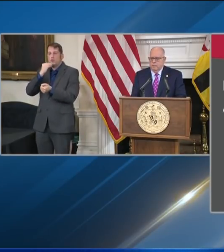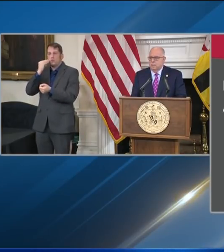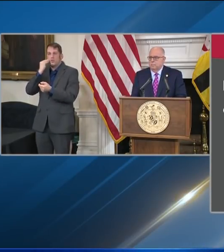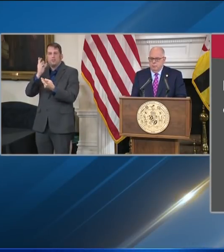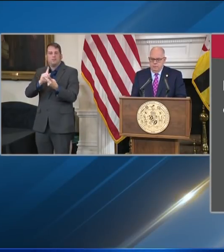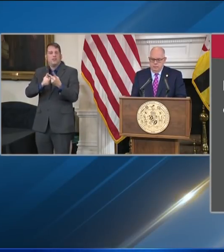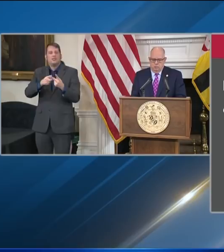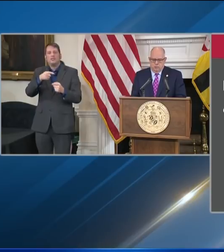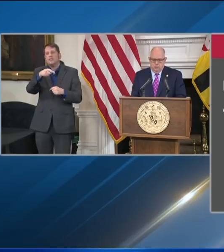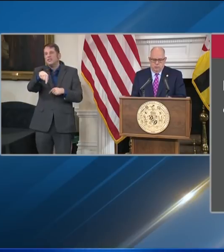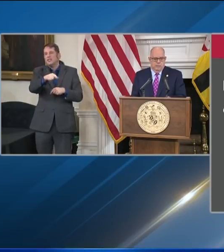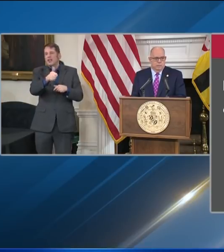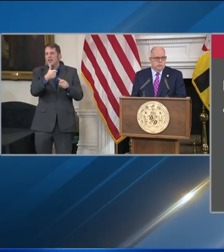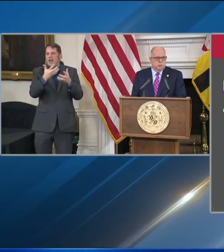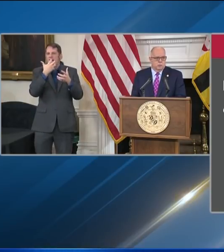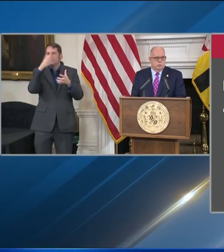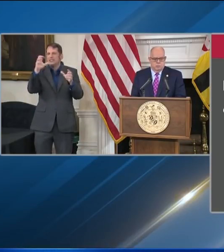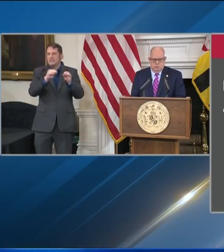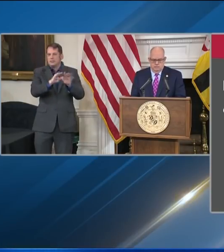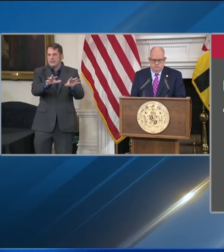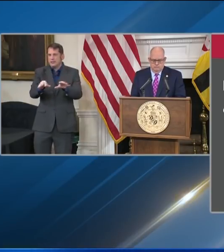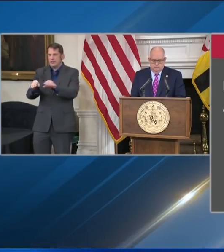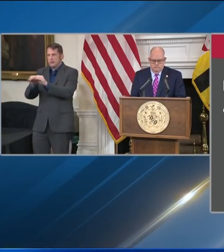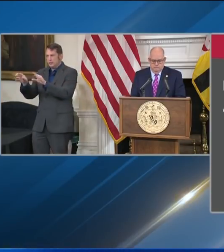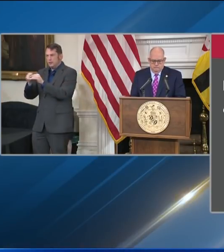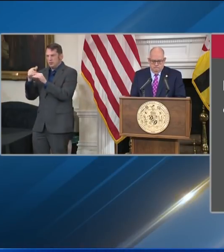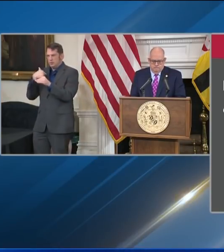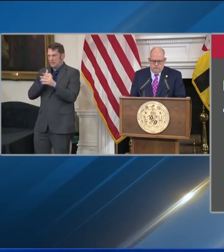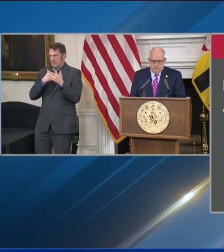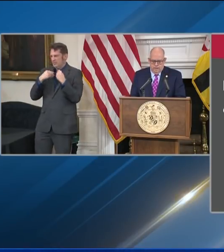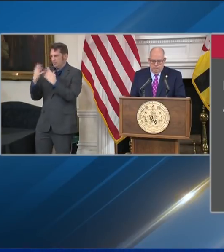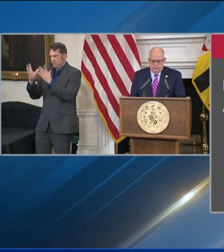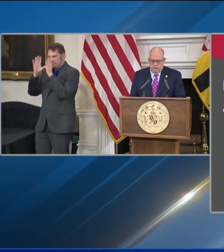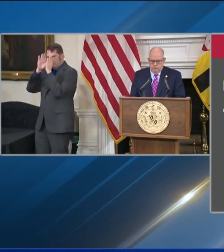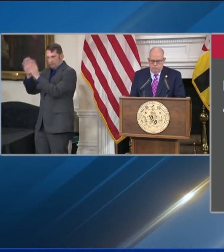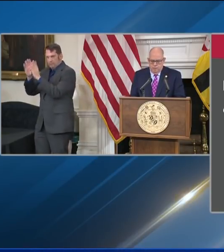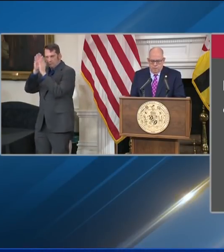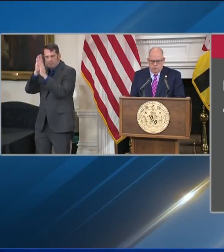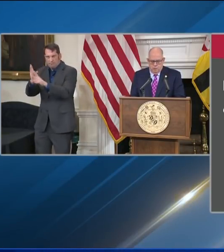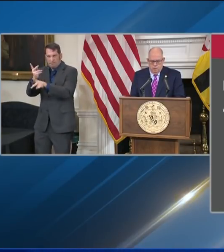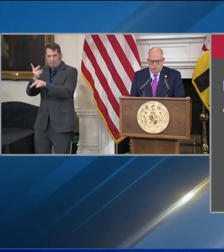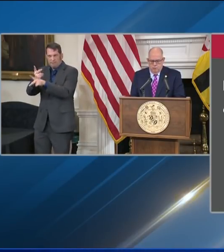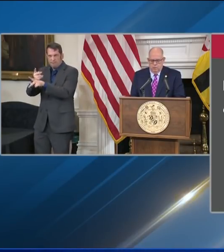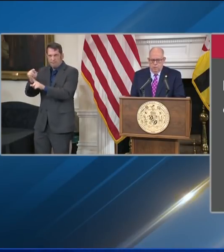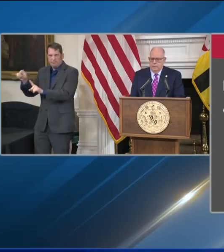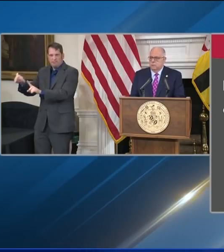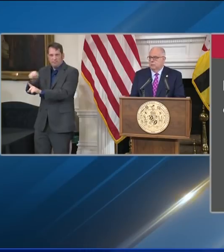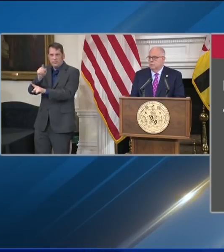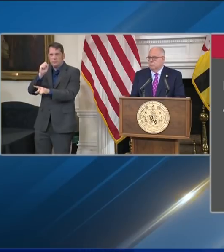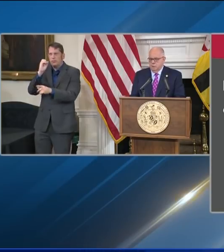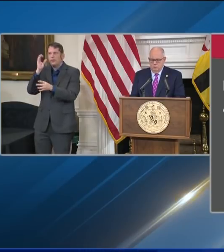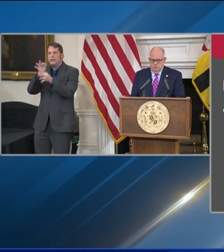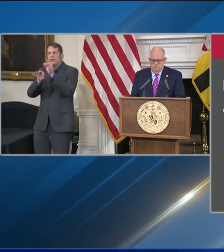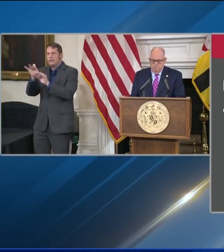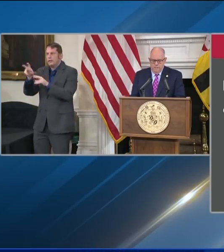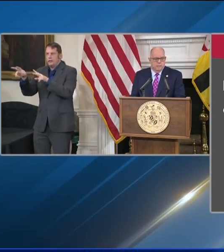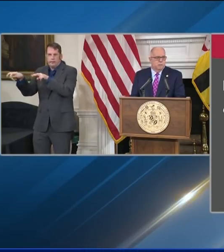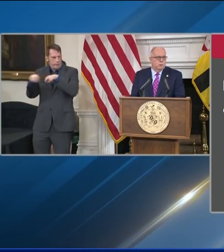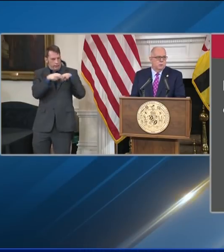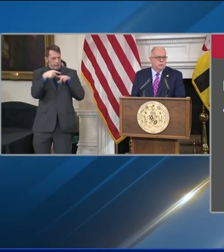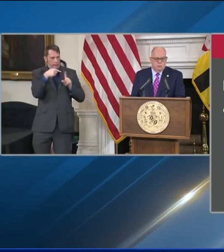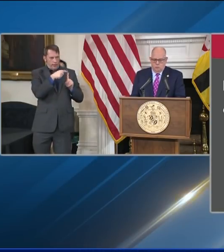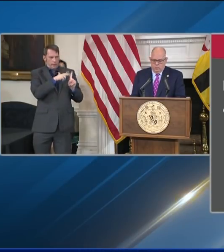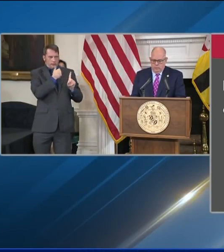THIS WILL ALLOW US TO PROVIDE AN EXTRA LEVEL OF TRIAGE AND THE QUICKLY SUPPLEMENT CRITICAL STAFFING SHORTAGES.